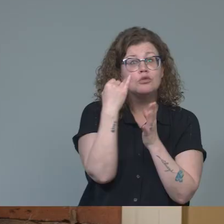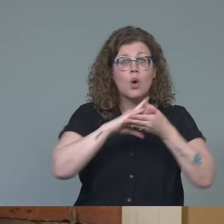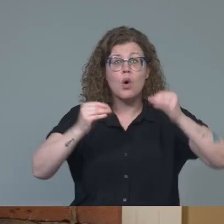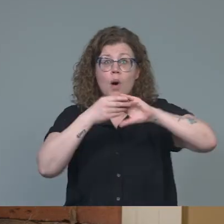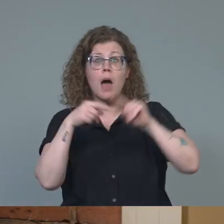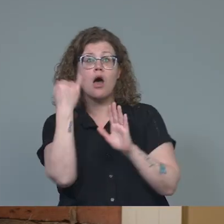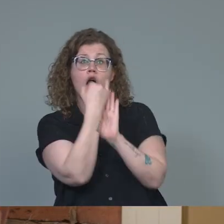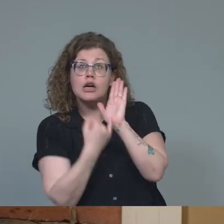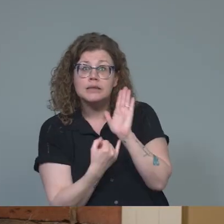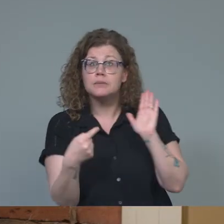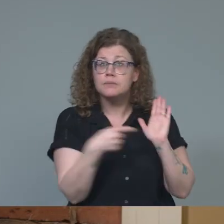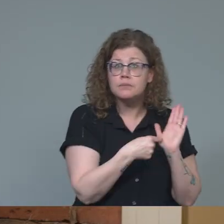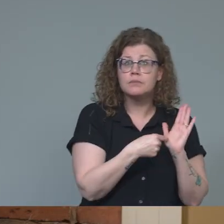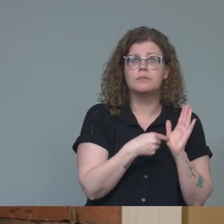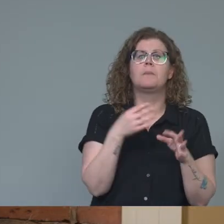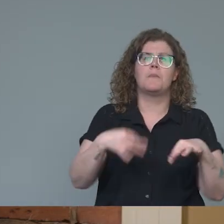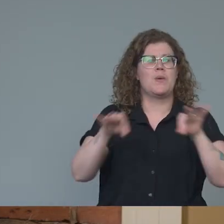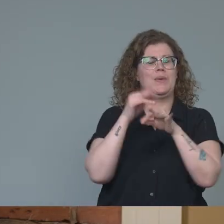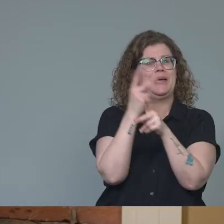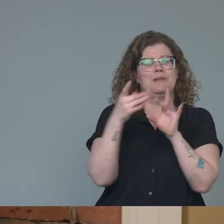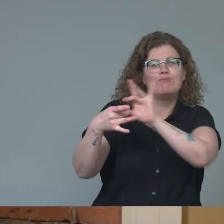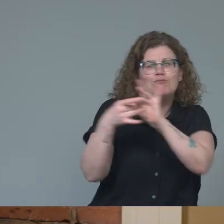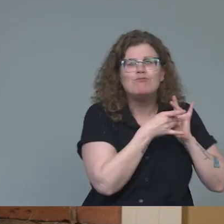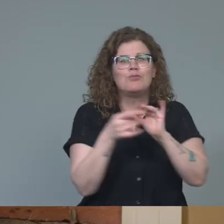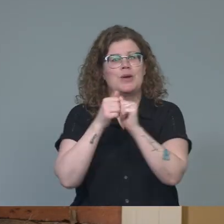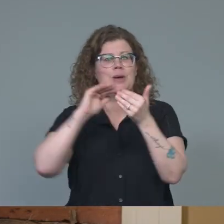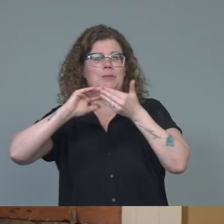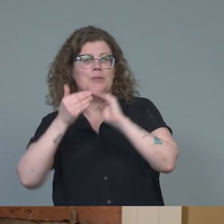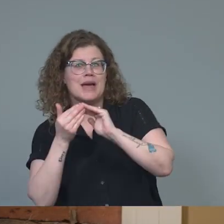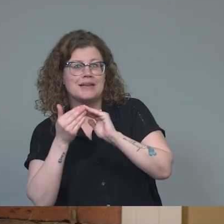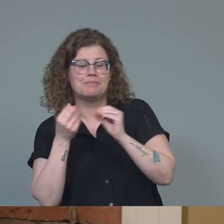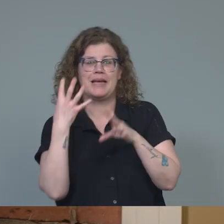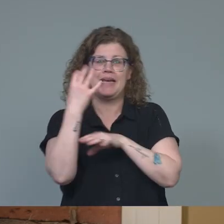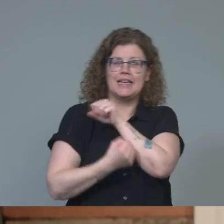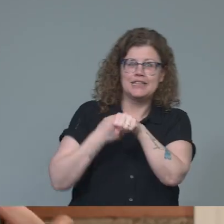of time. People might forget or not know how the community was involved in that final outcome. So